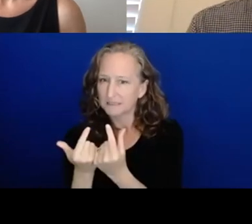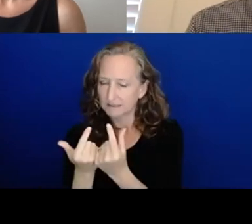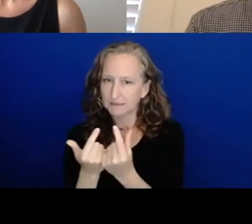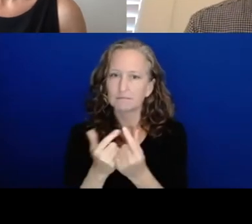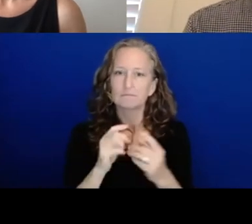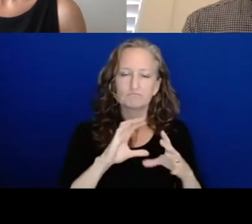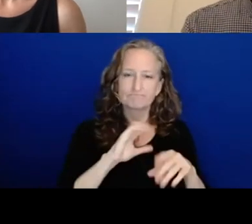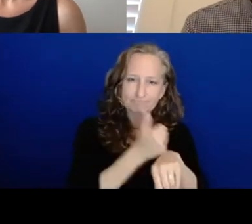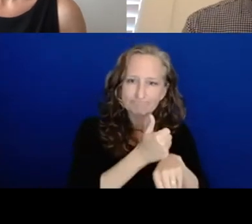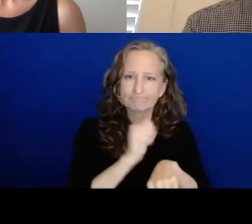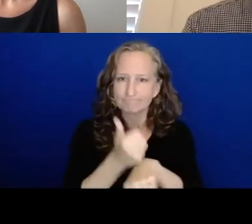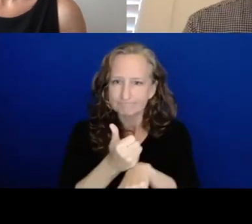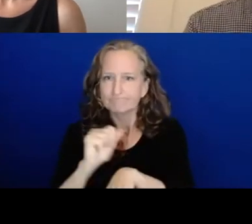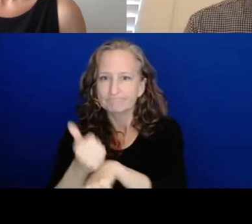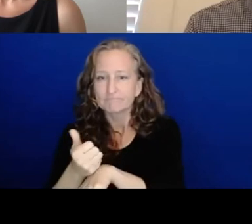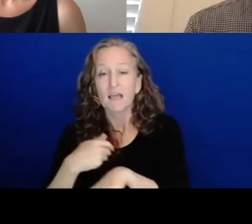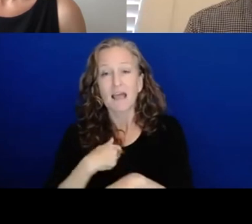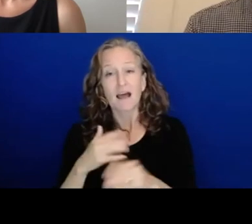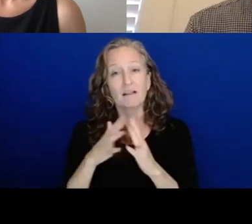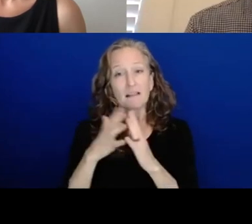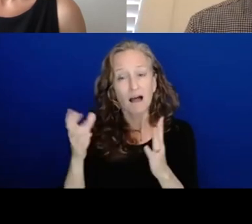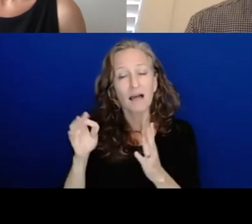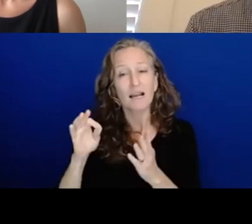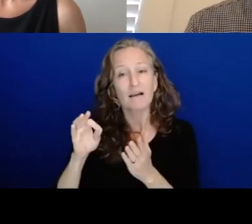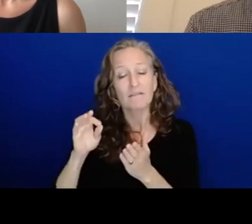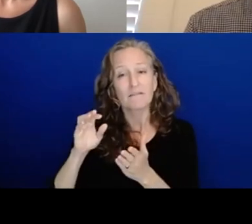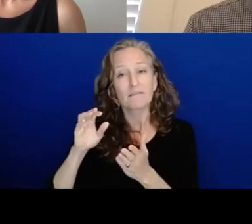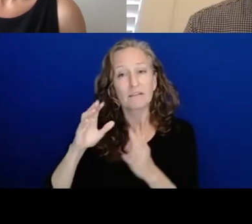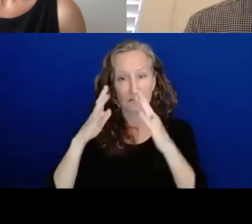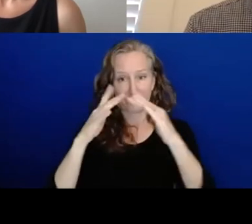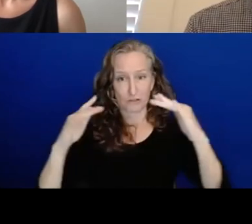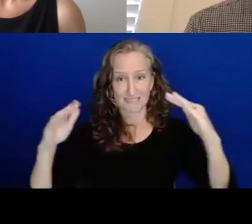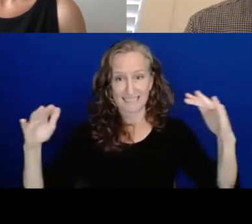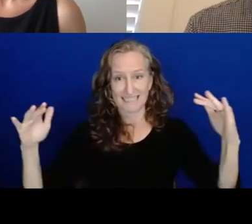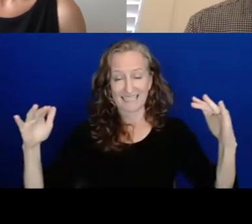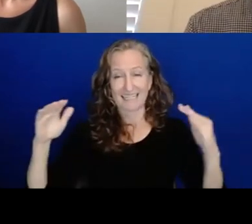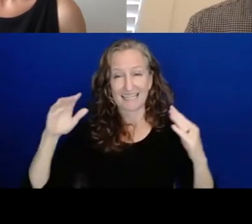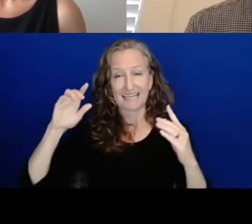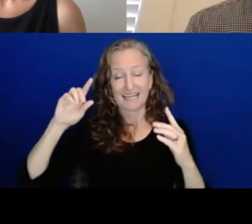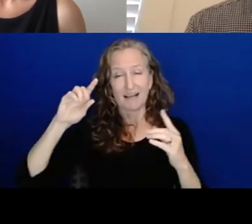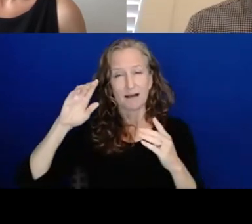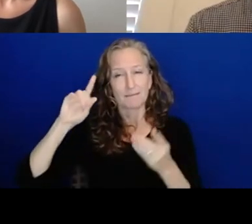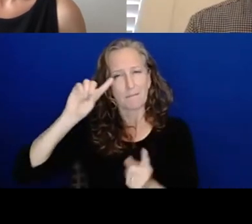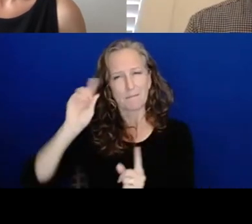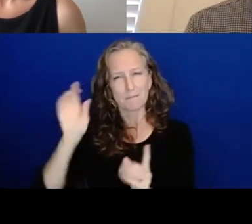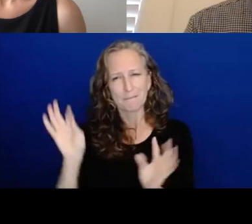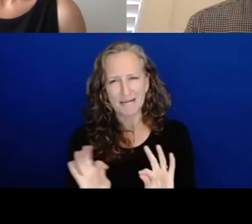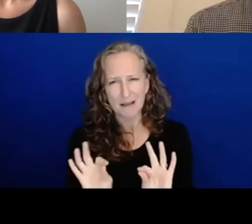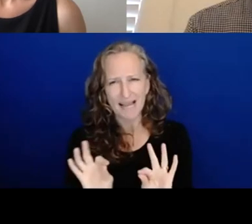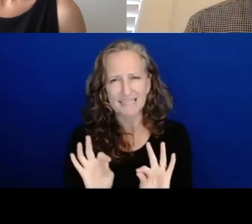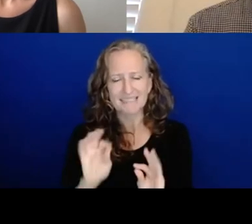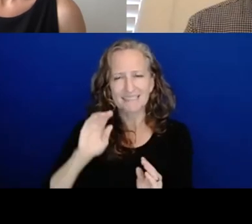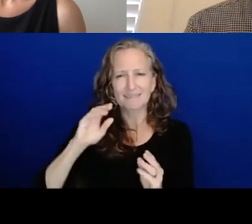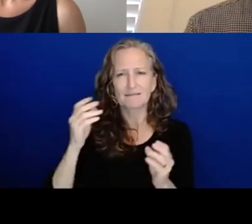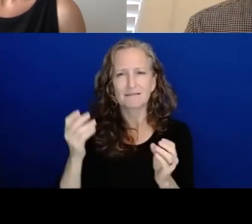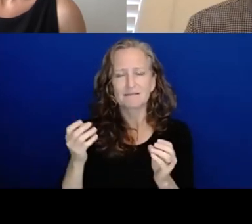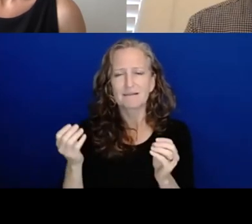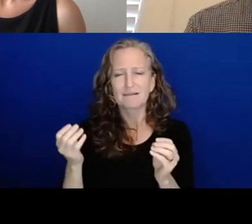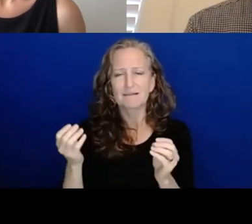that's stigmatized and now bringing brought to the fore. Many types are being normalized.